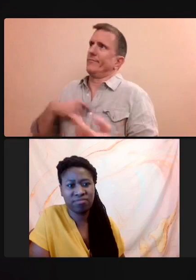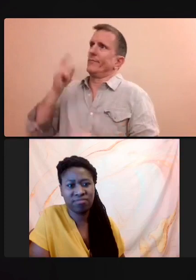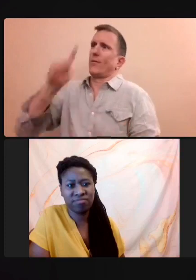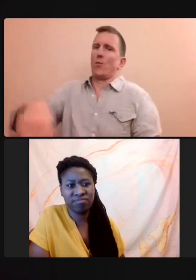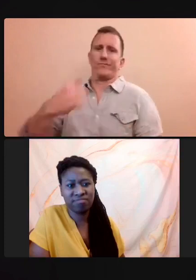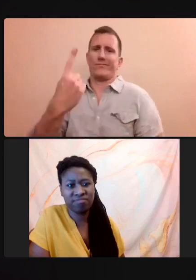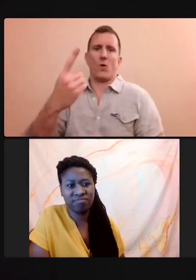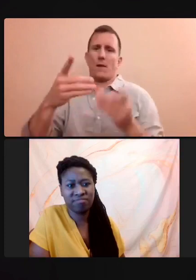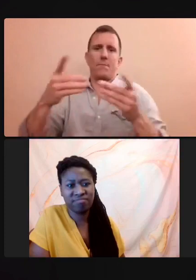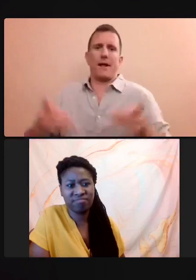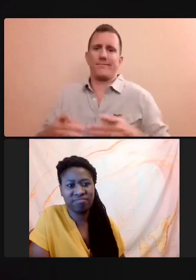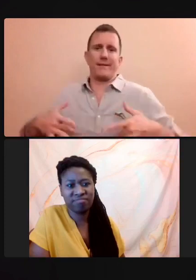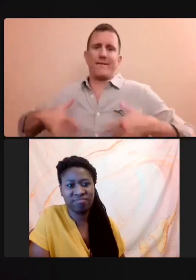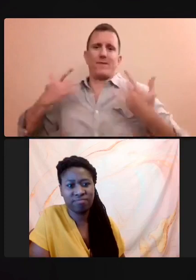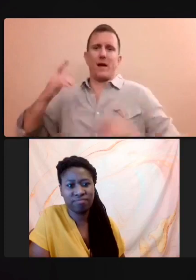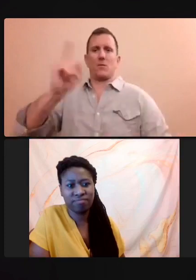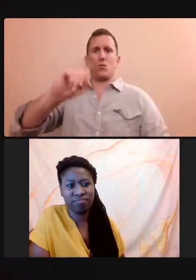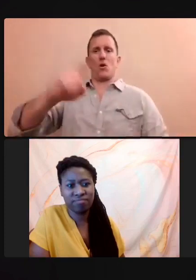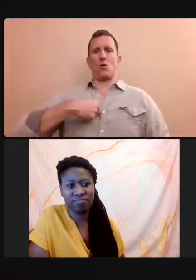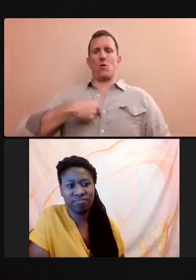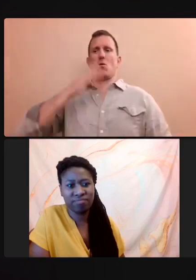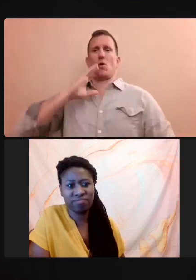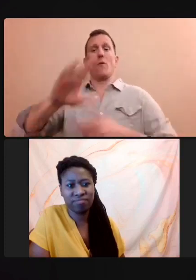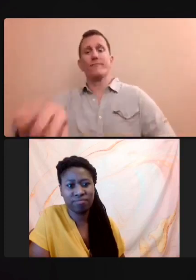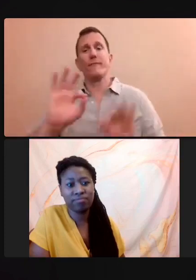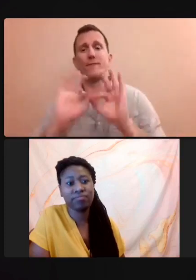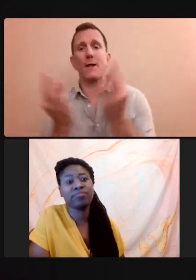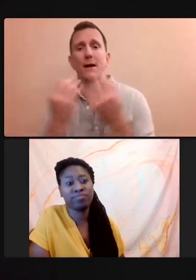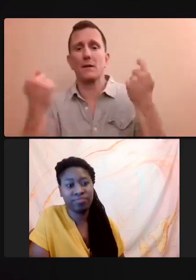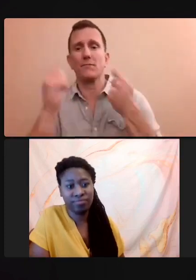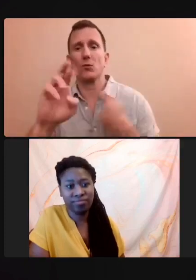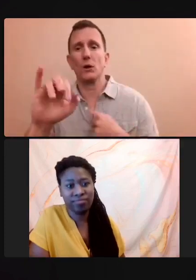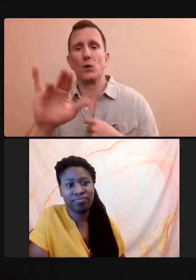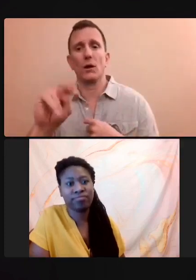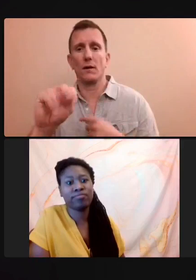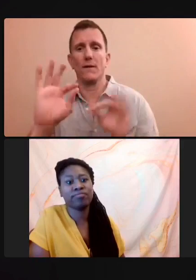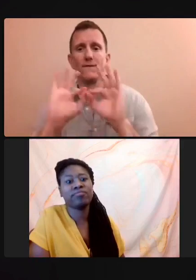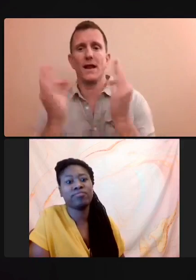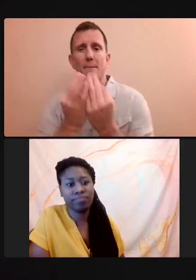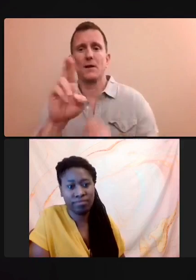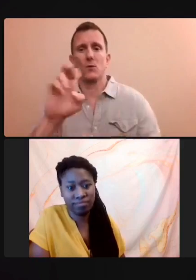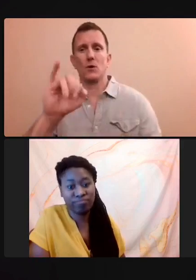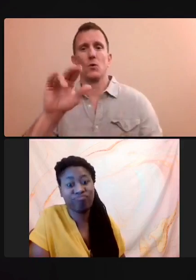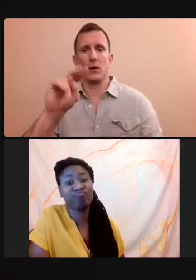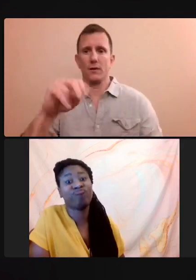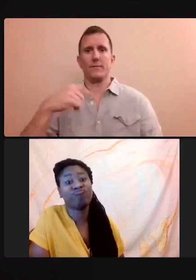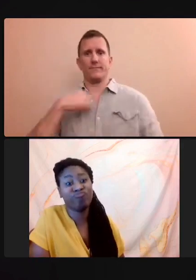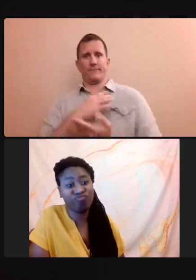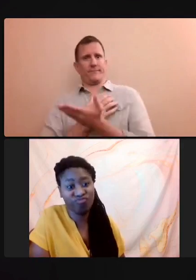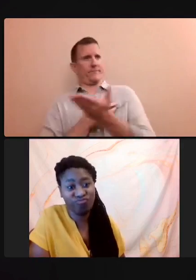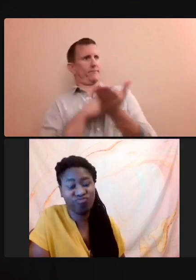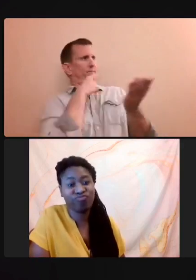that's in the wheelhouse of hearing mentors because that's their language and that's their their skill set.